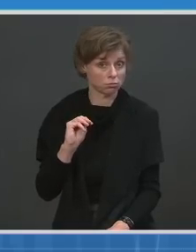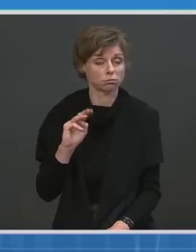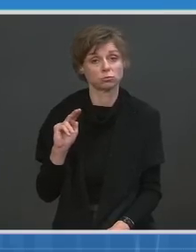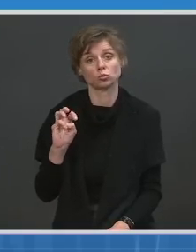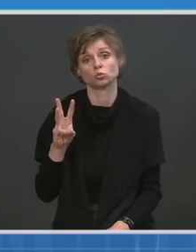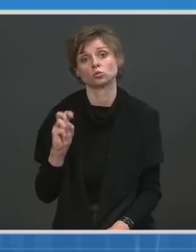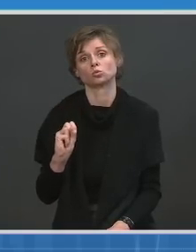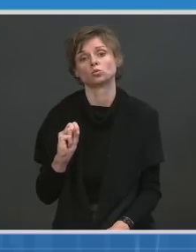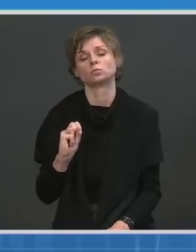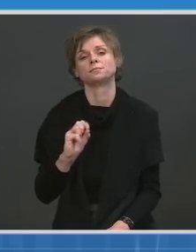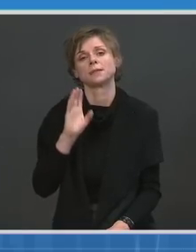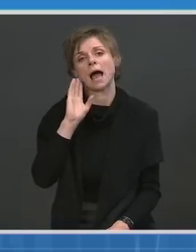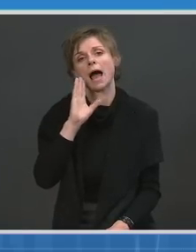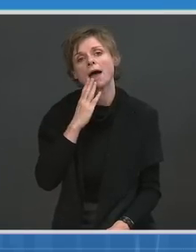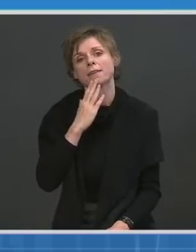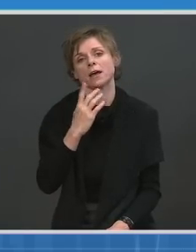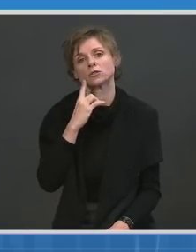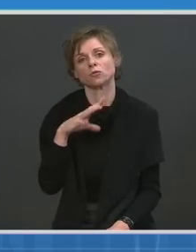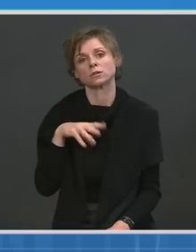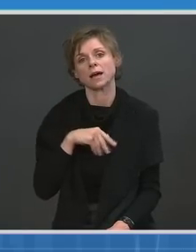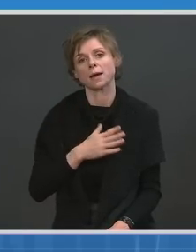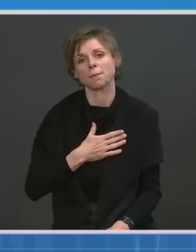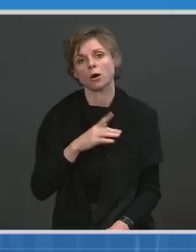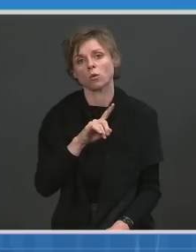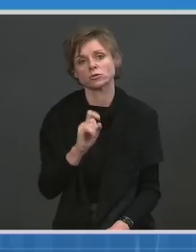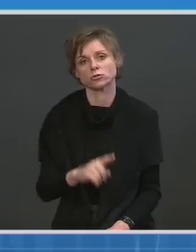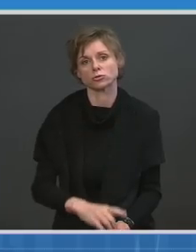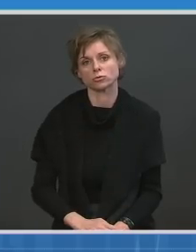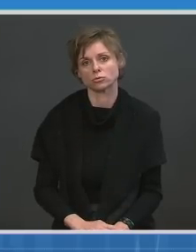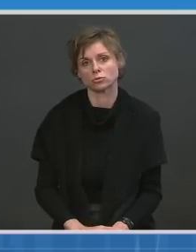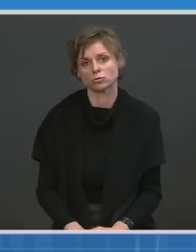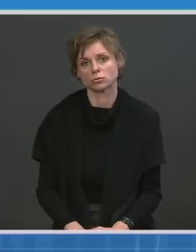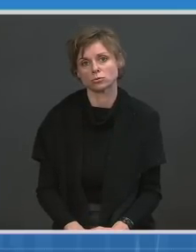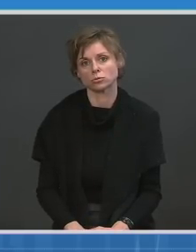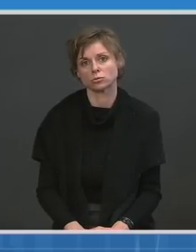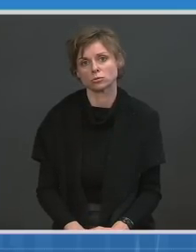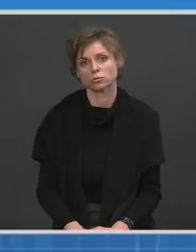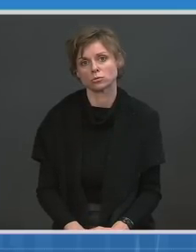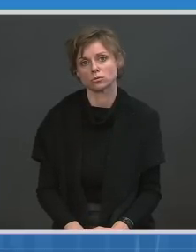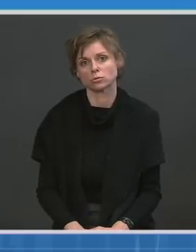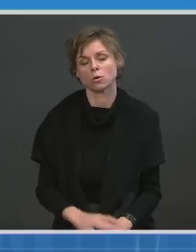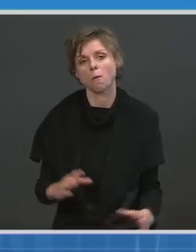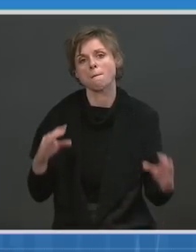The Press: Hi, thanks for taking my question. So a growing number of studies are finding that the second shot